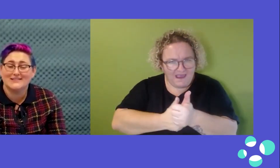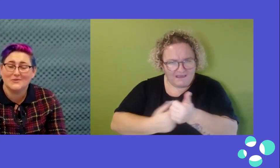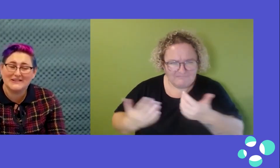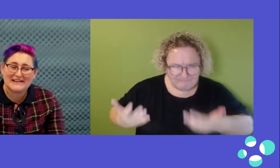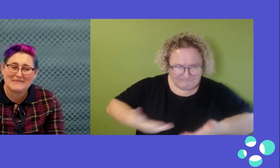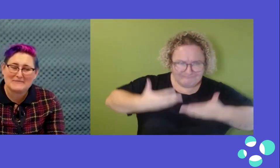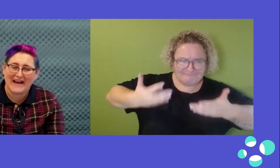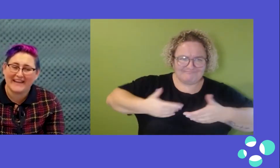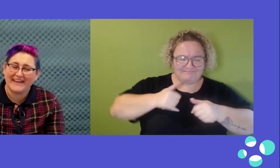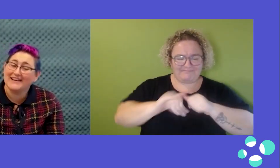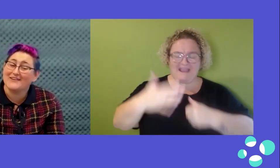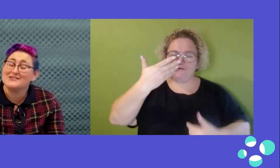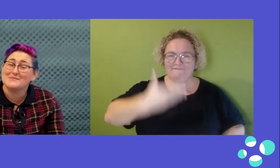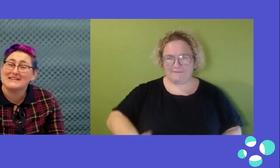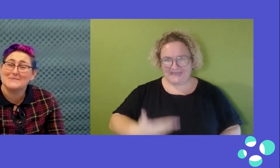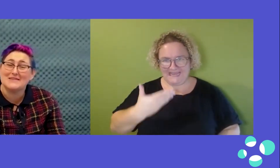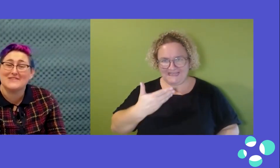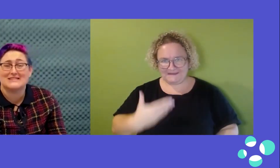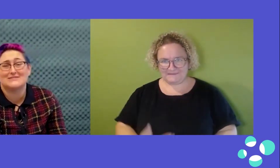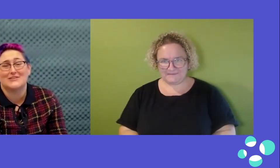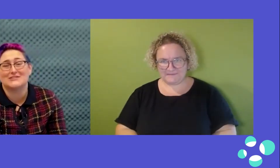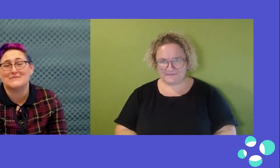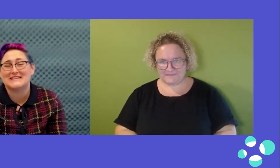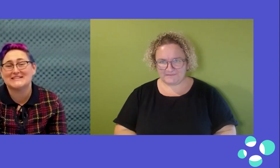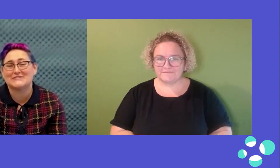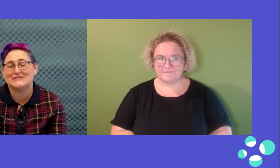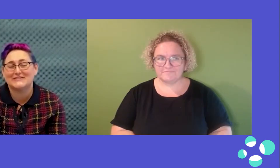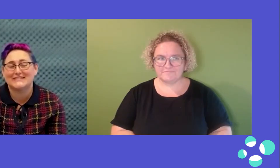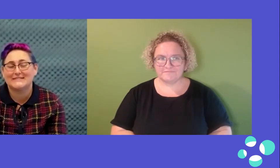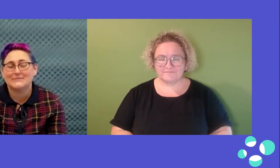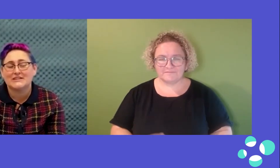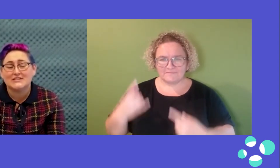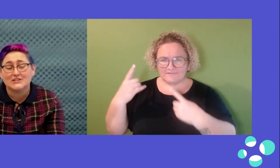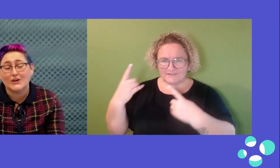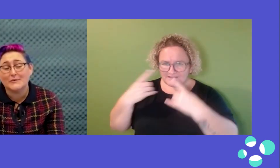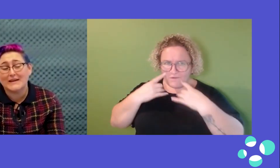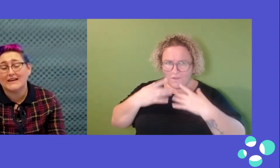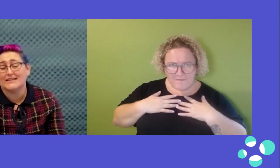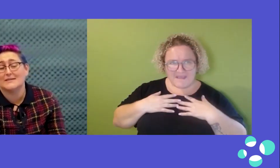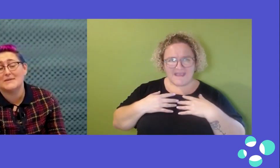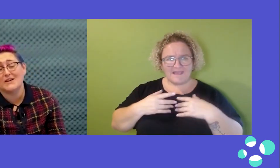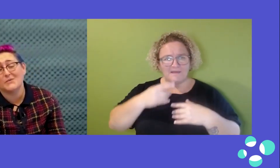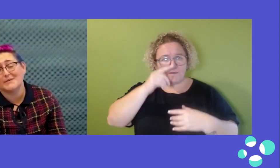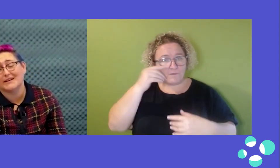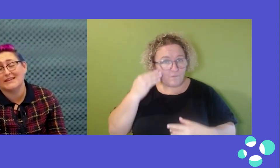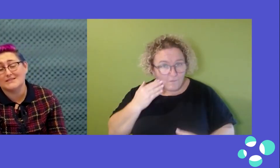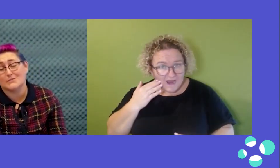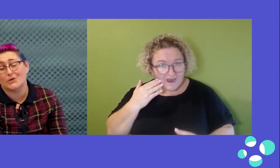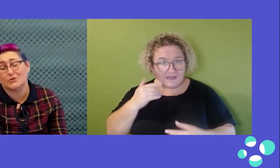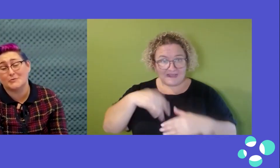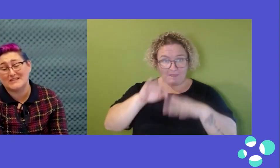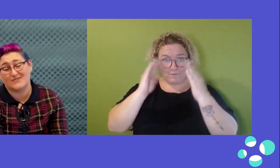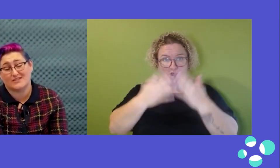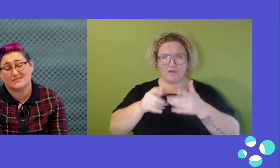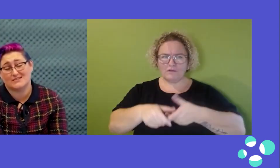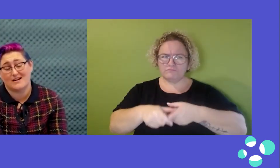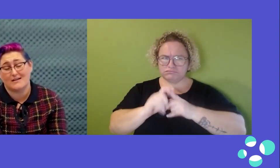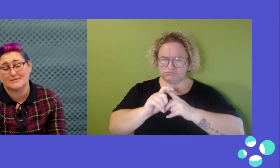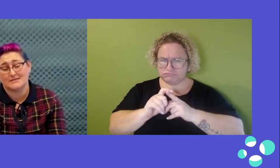She always had my back and encouraged me to be the best version of myself. She showed me that being women in this world could be difficult at times.